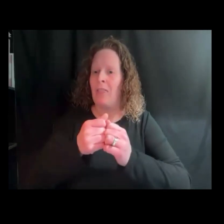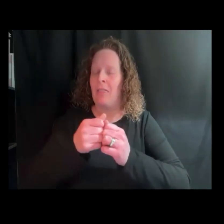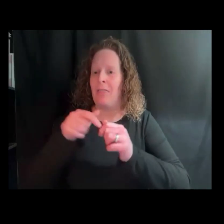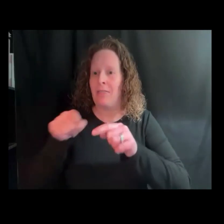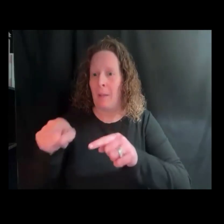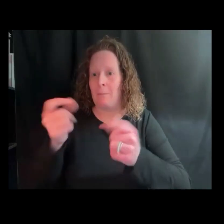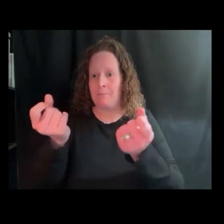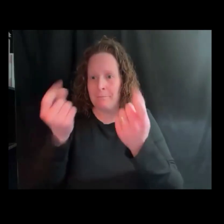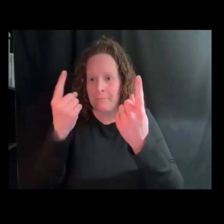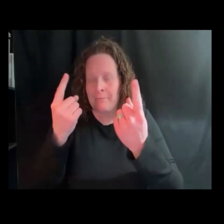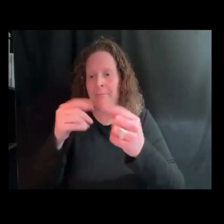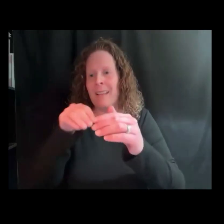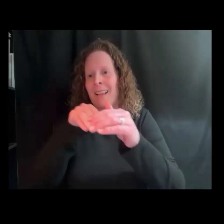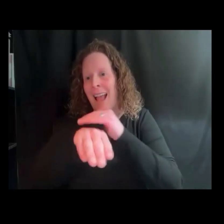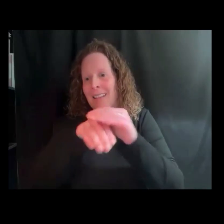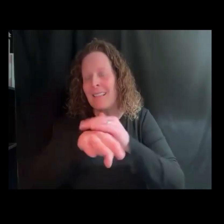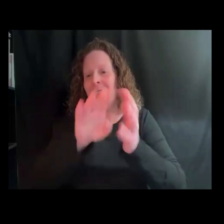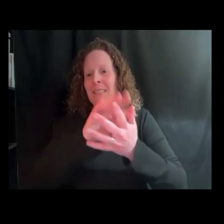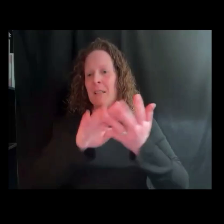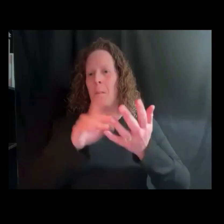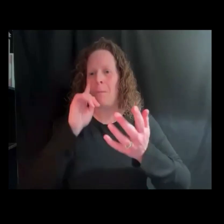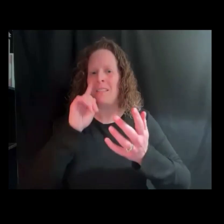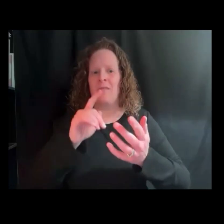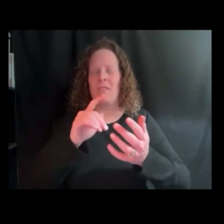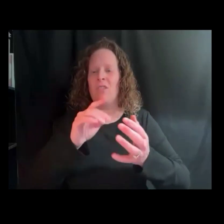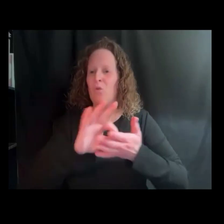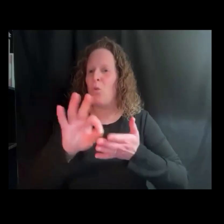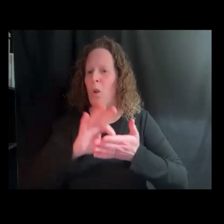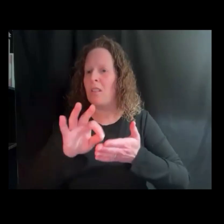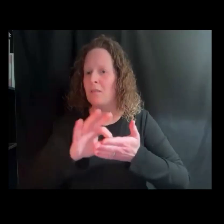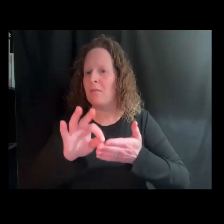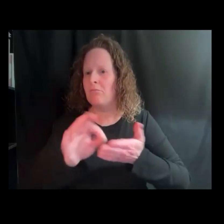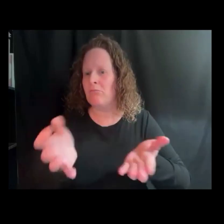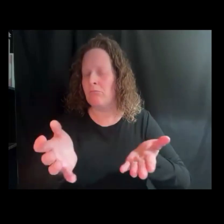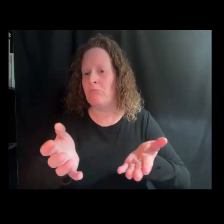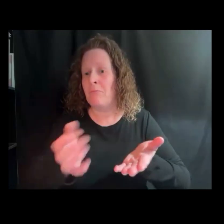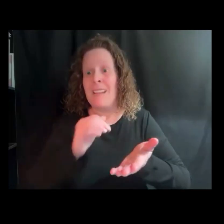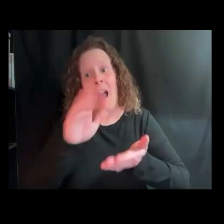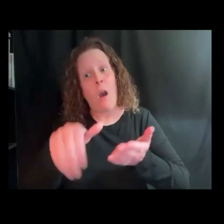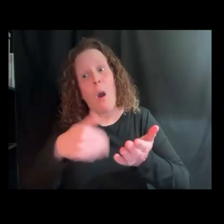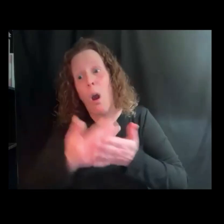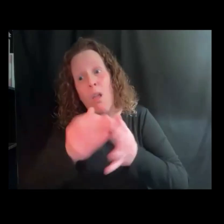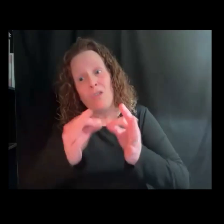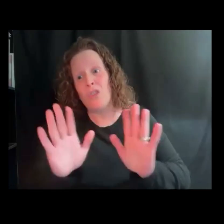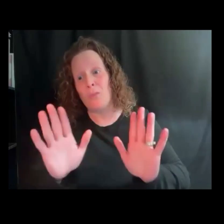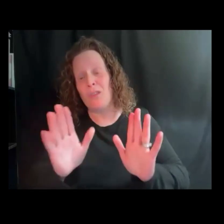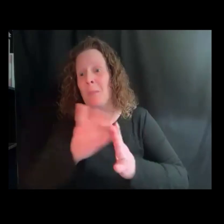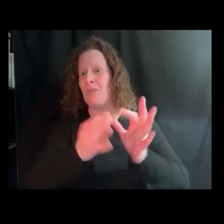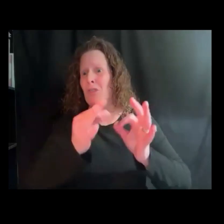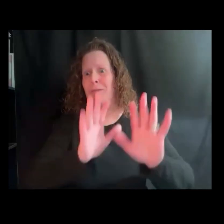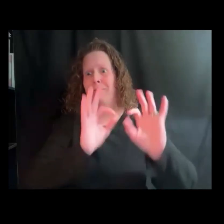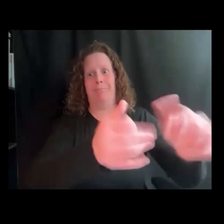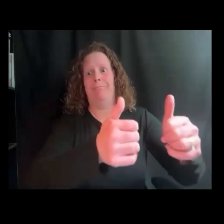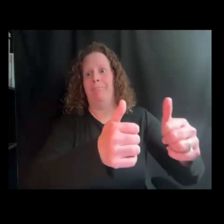to pass that test right? They're struggling to comprehend information and their scores are showing